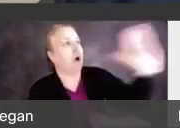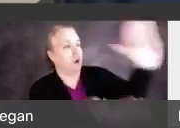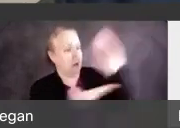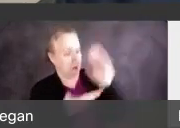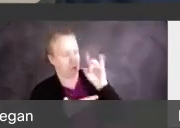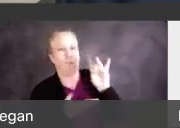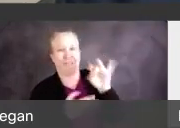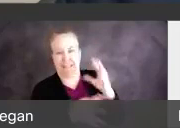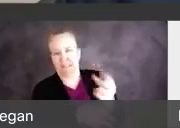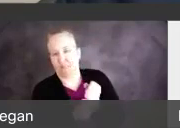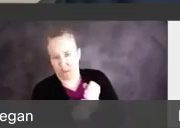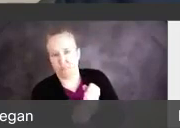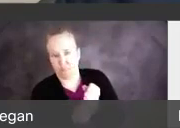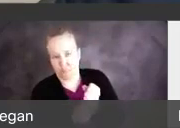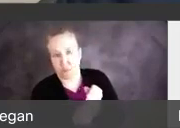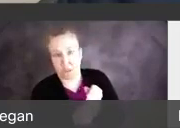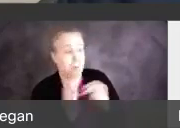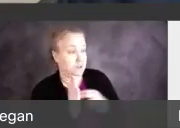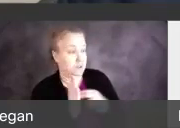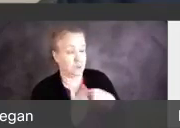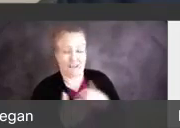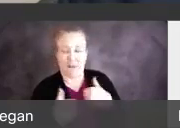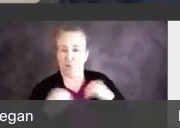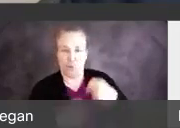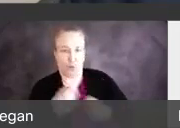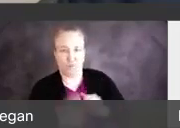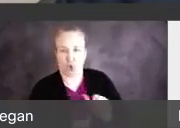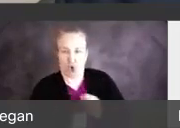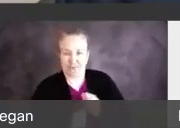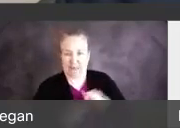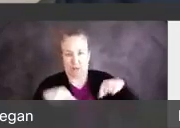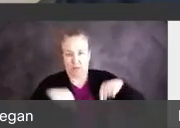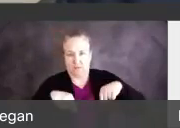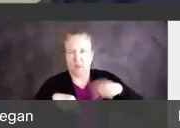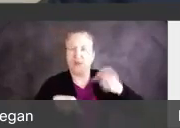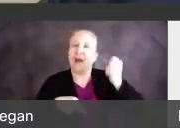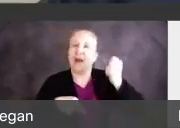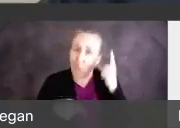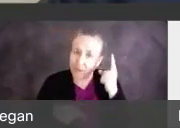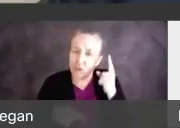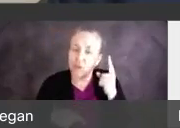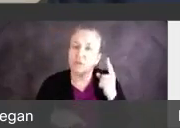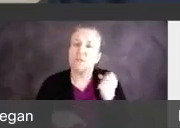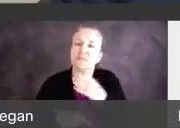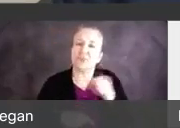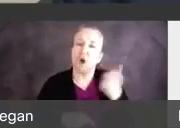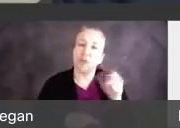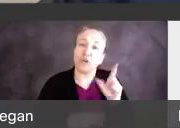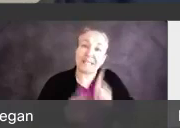we have not had any problems ourselves. However, there are a number of individuals in our County